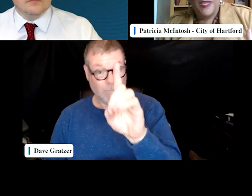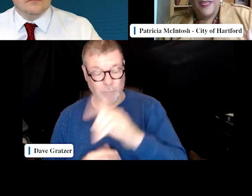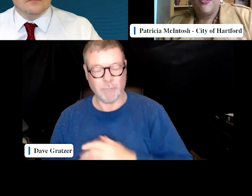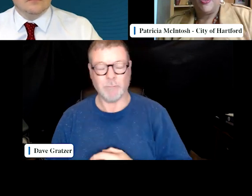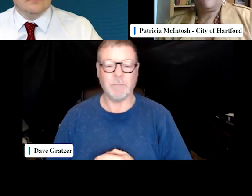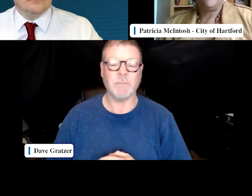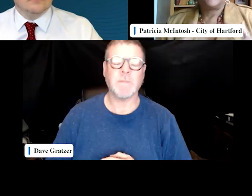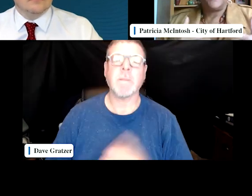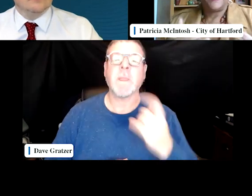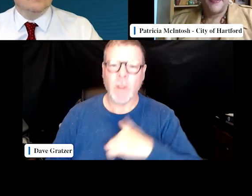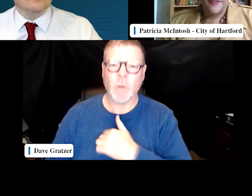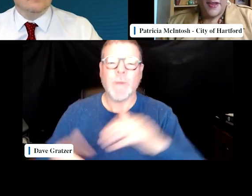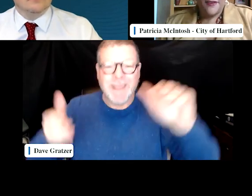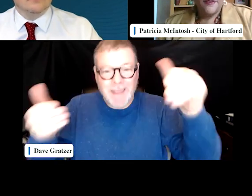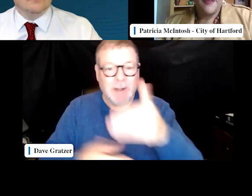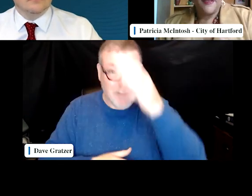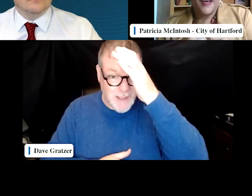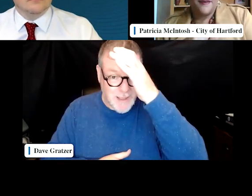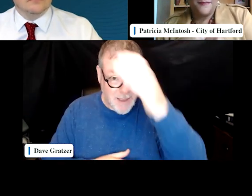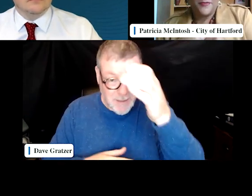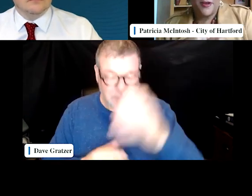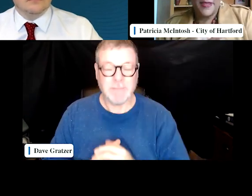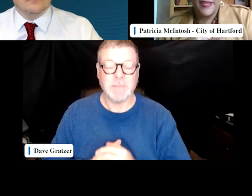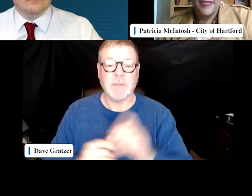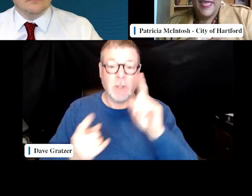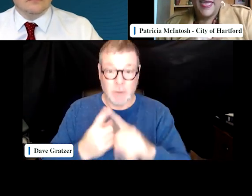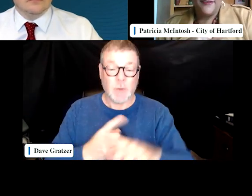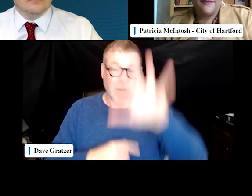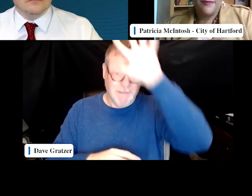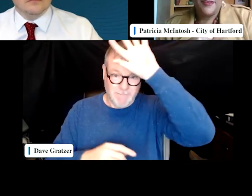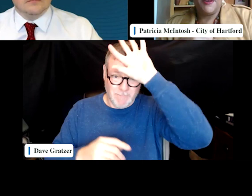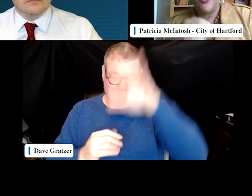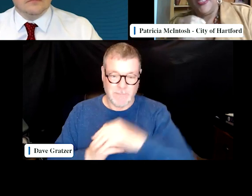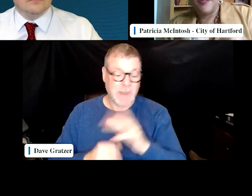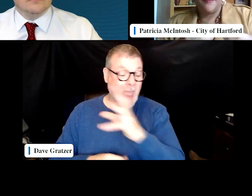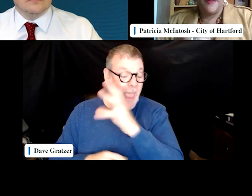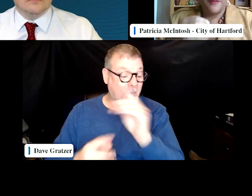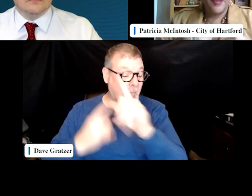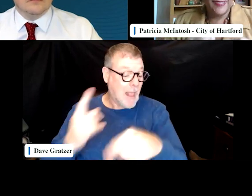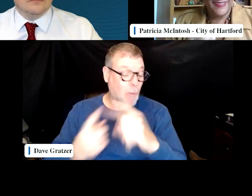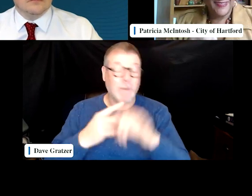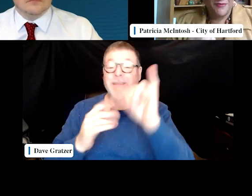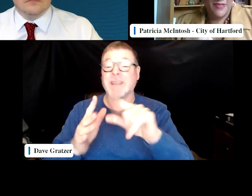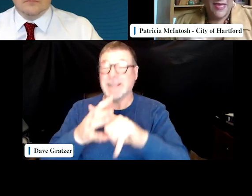we introduced the concept to the Fire Department. And initially there was some resistance